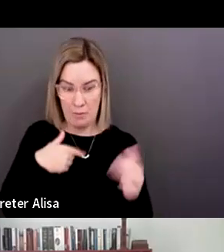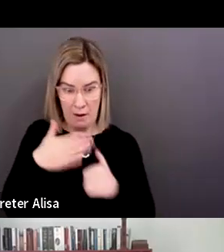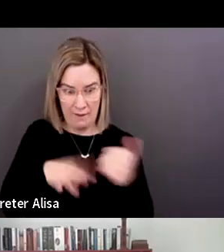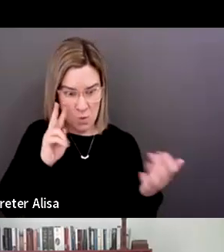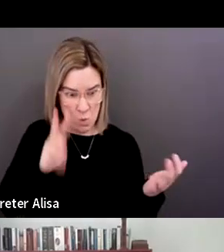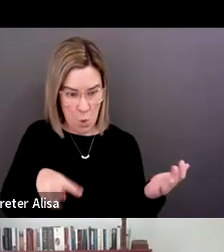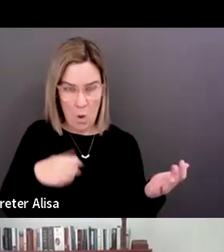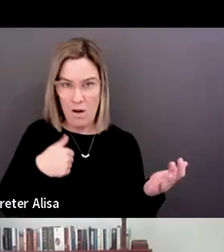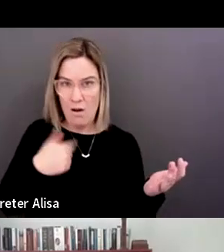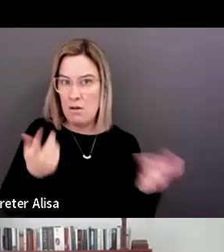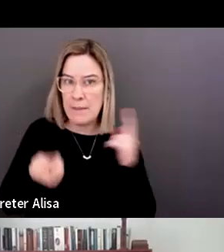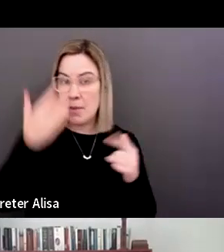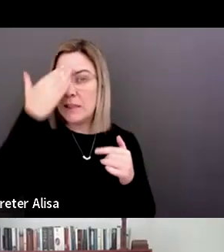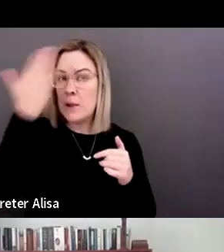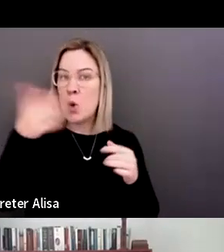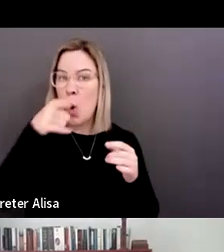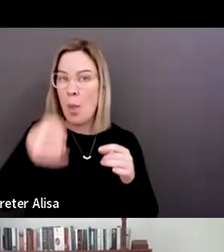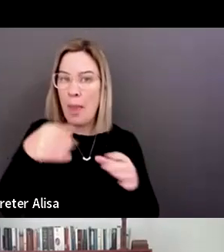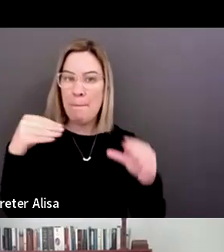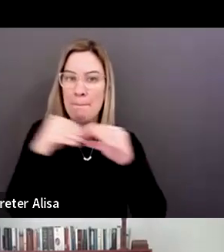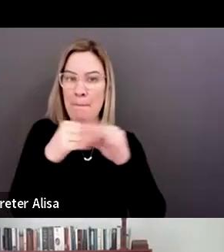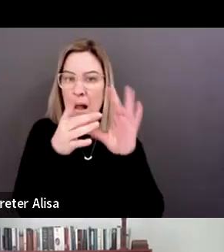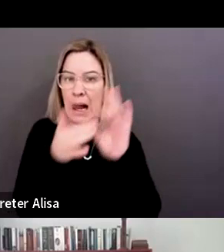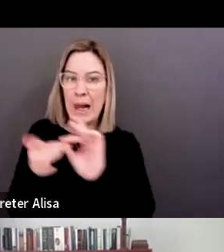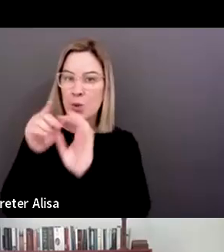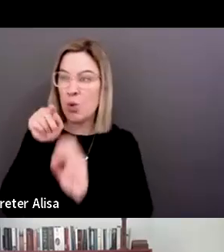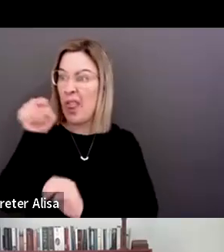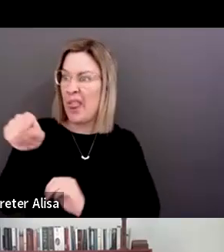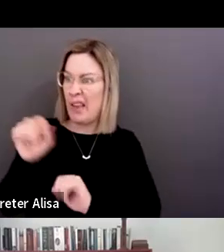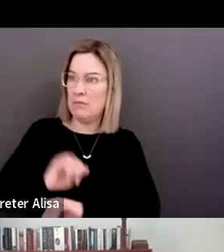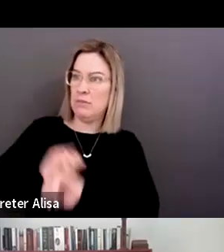from biological weapons companies, or we wouldn't take money from tobacco."